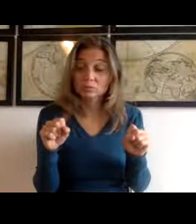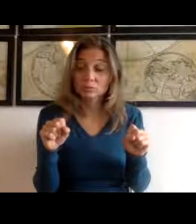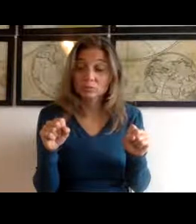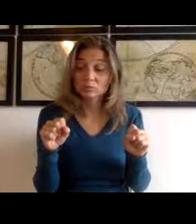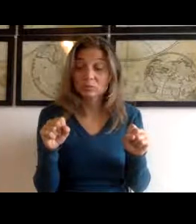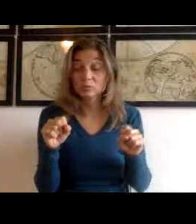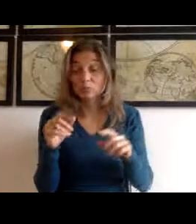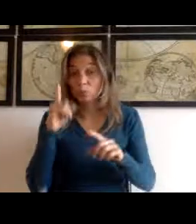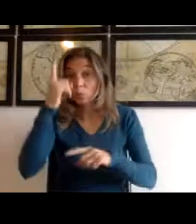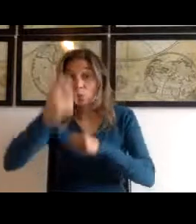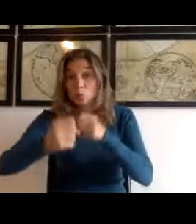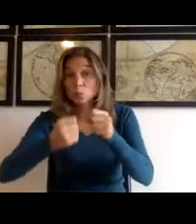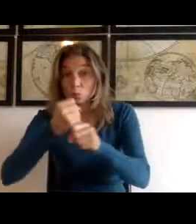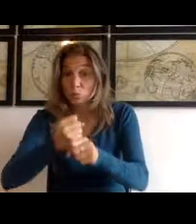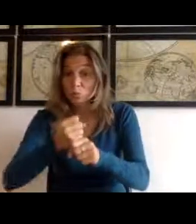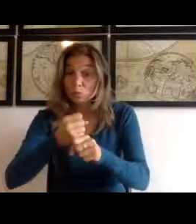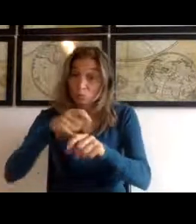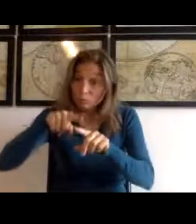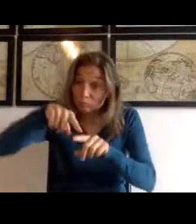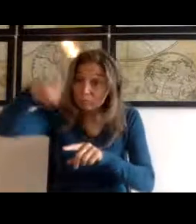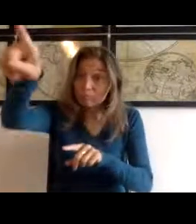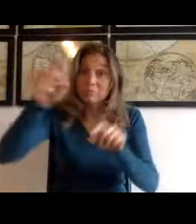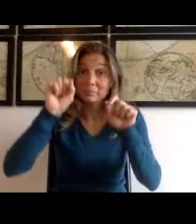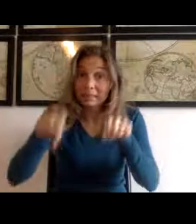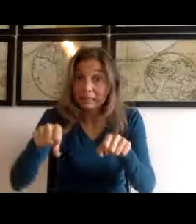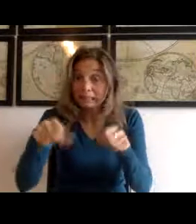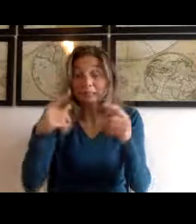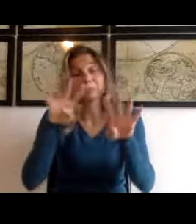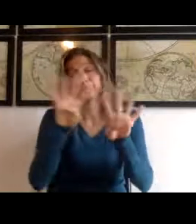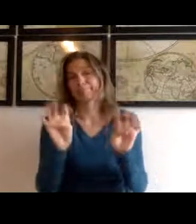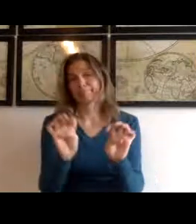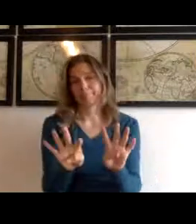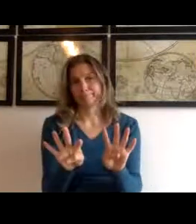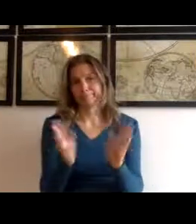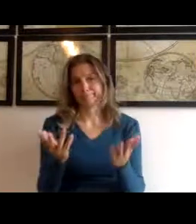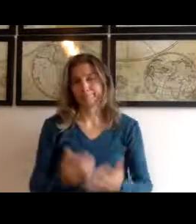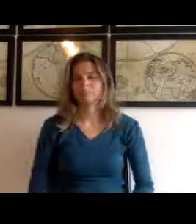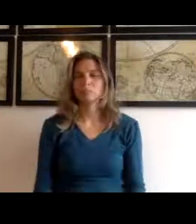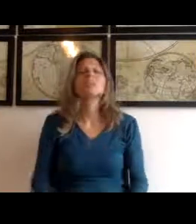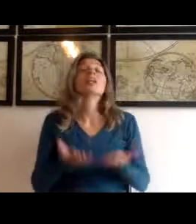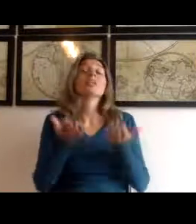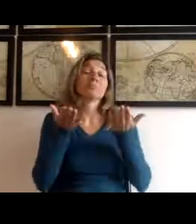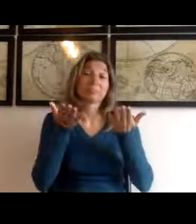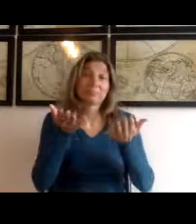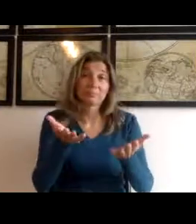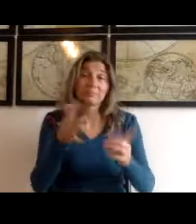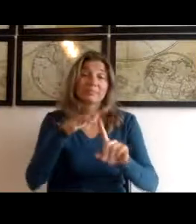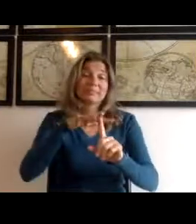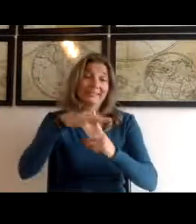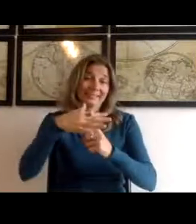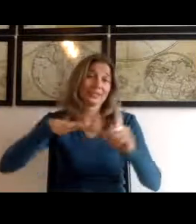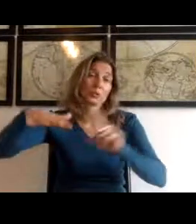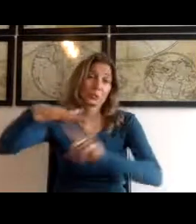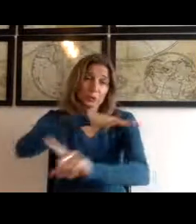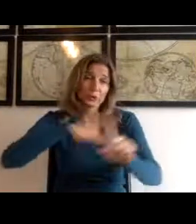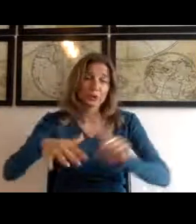So, that is the situation at the moment. We try to cope with it as good as possible